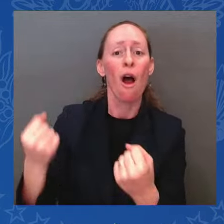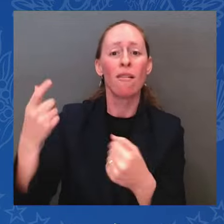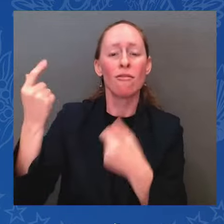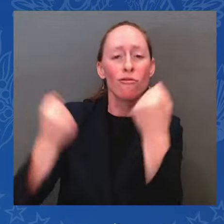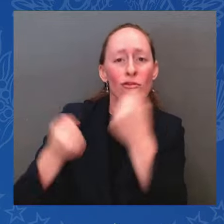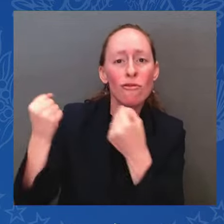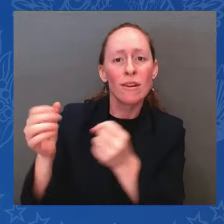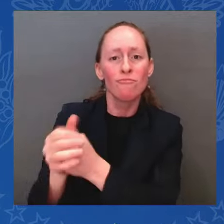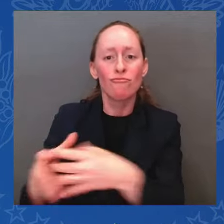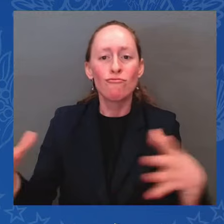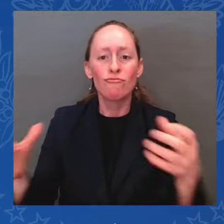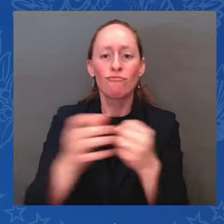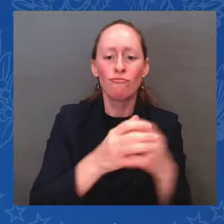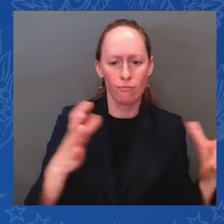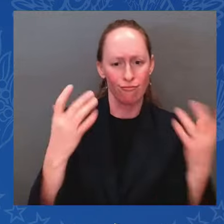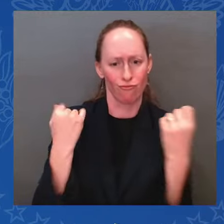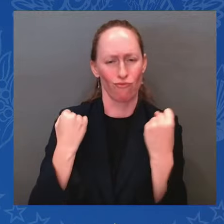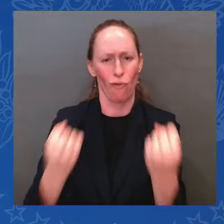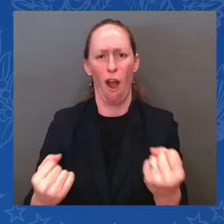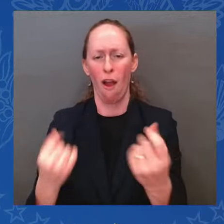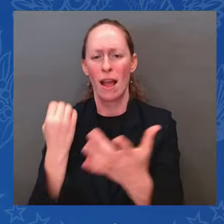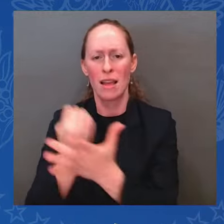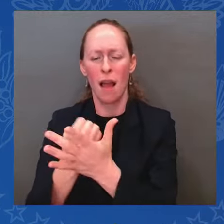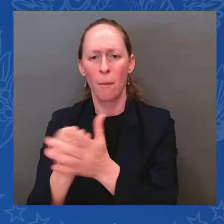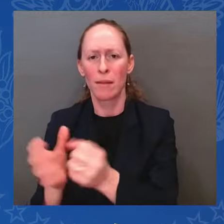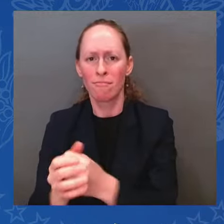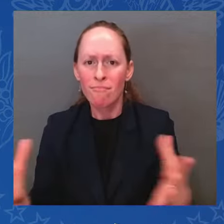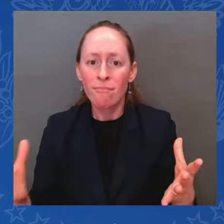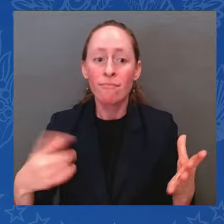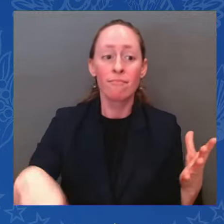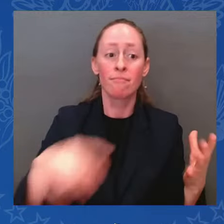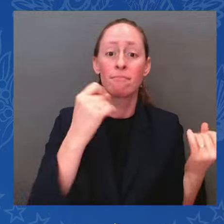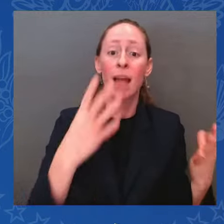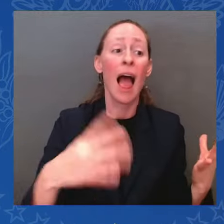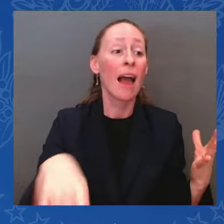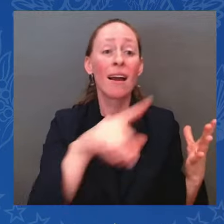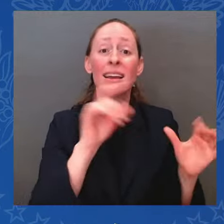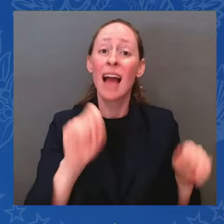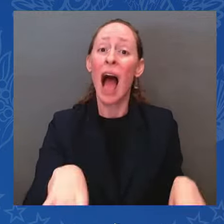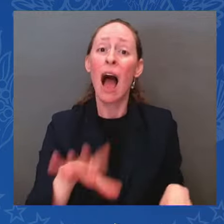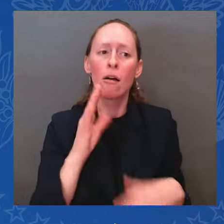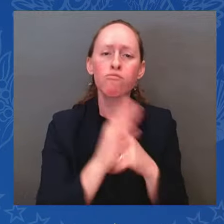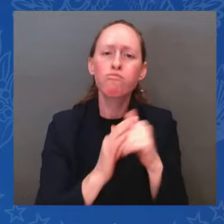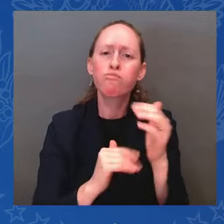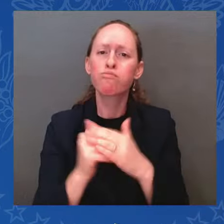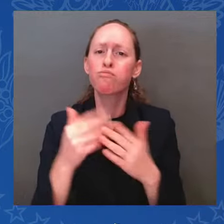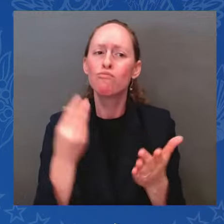Where the UAW remains at the heart of our economy, and where the big three companies continue to lead in innovation,